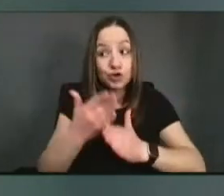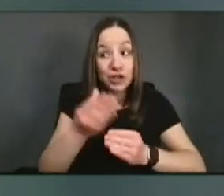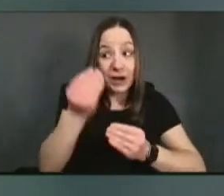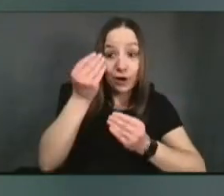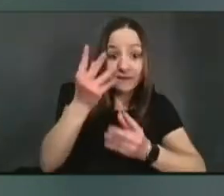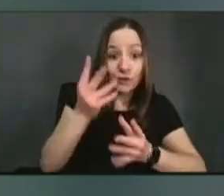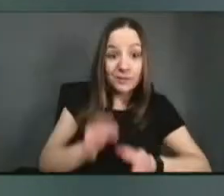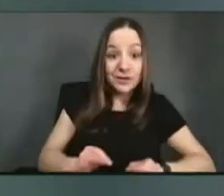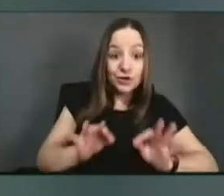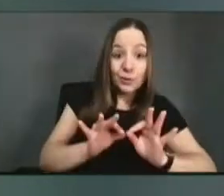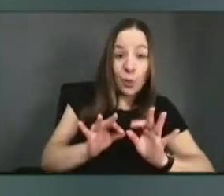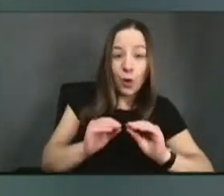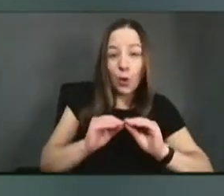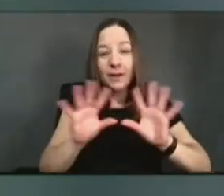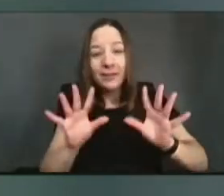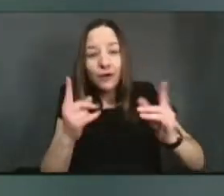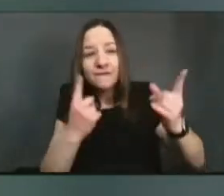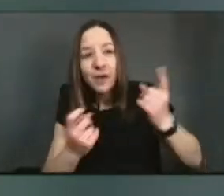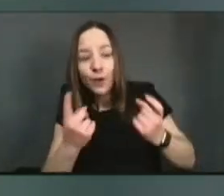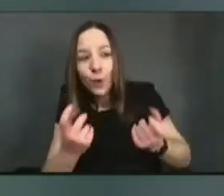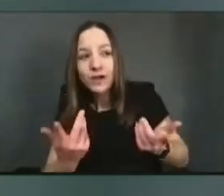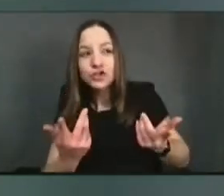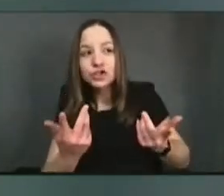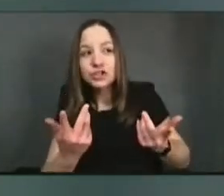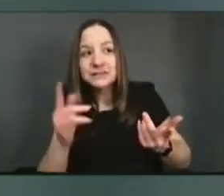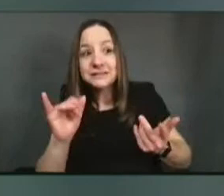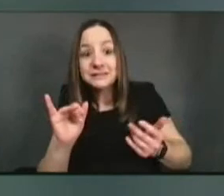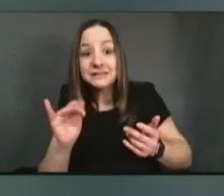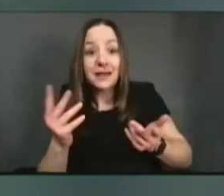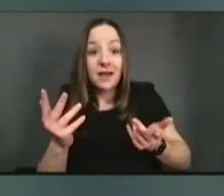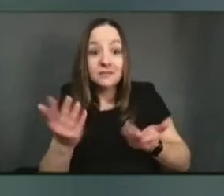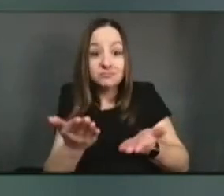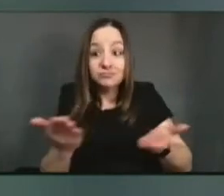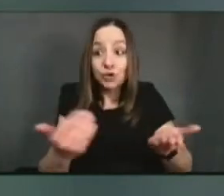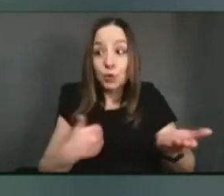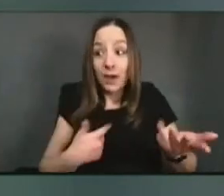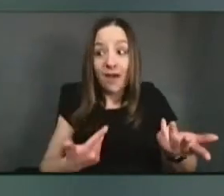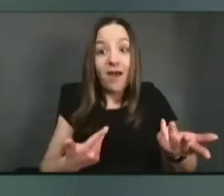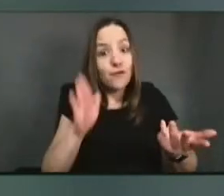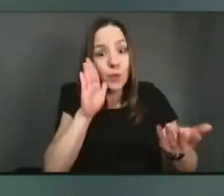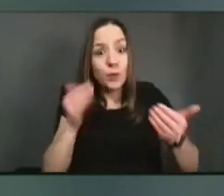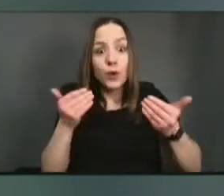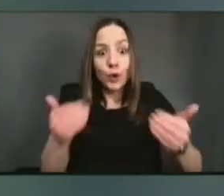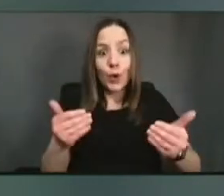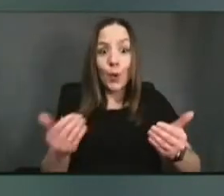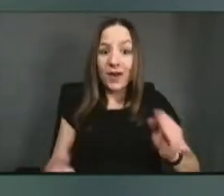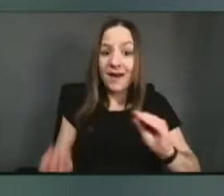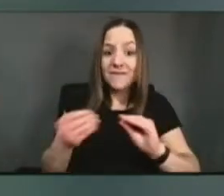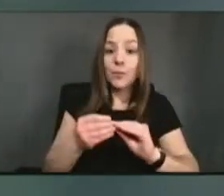were often The share information that's important or to clarify questions that are could